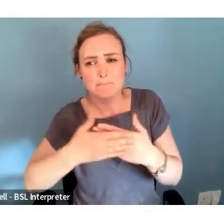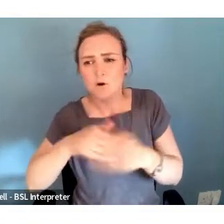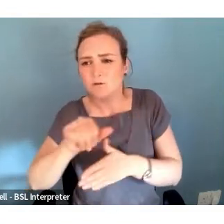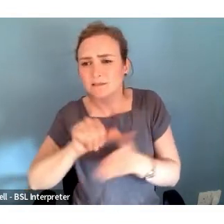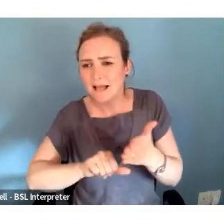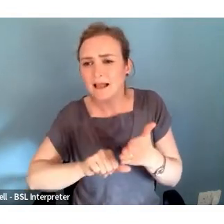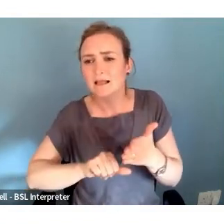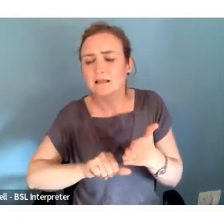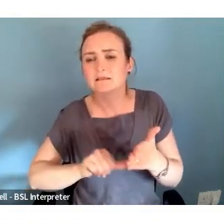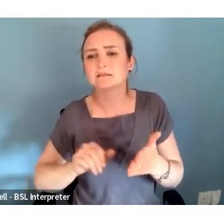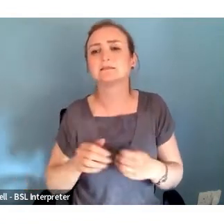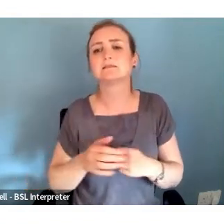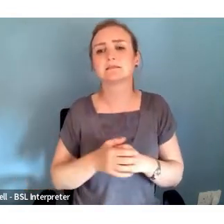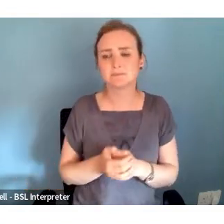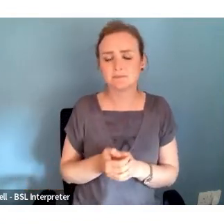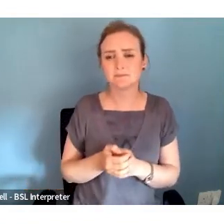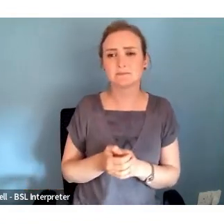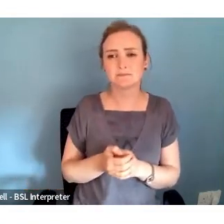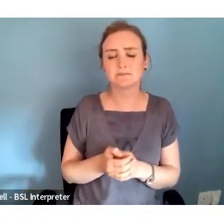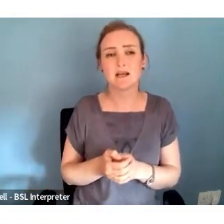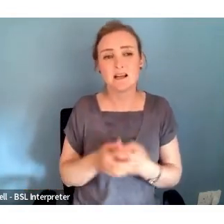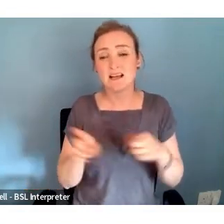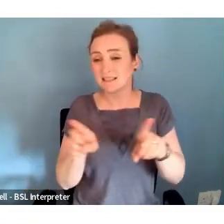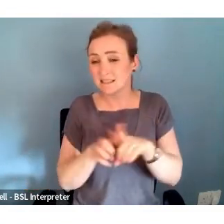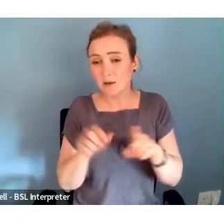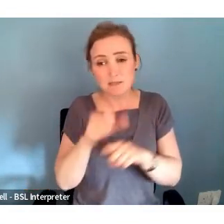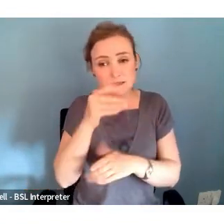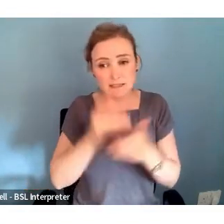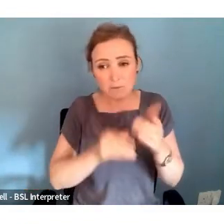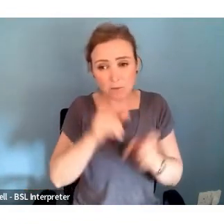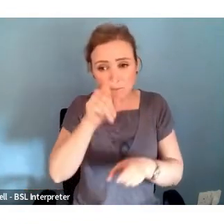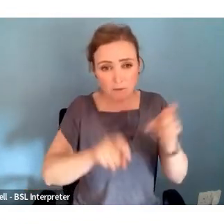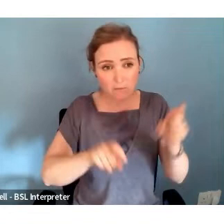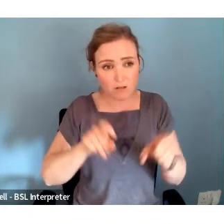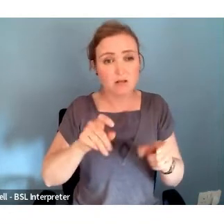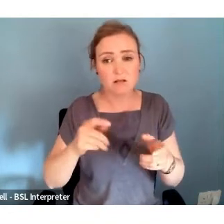of the history of discrimination people thinking is there any point in me apply